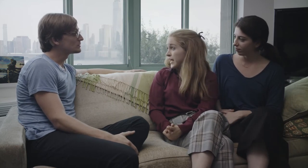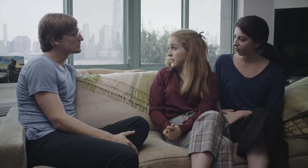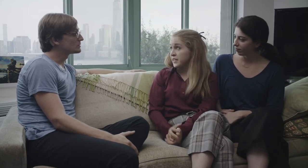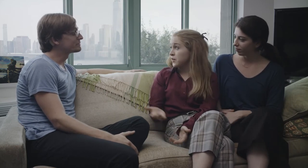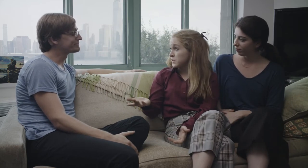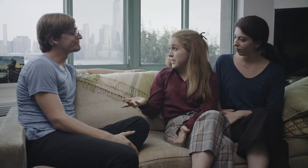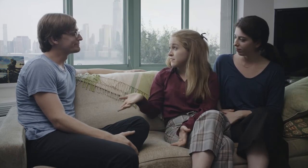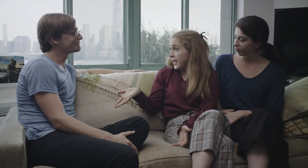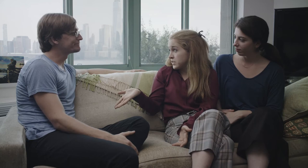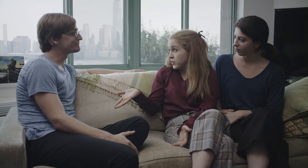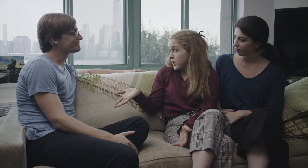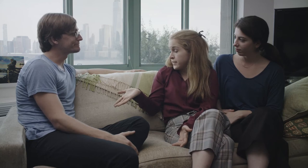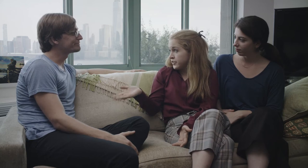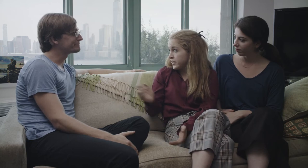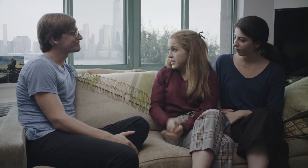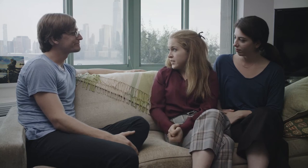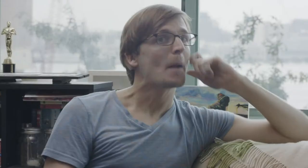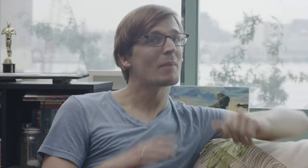and I don't even get a response if I ask for accommodation.